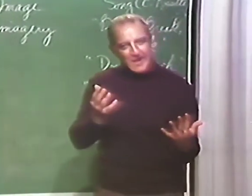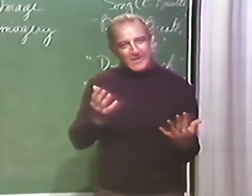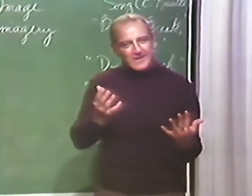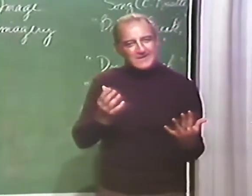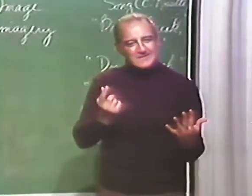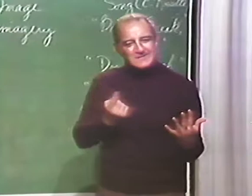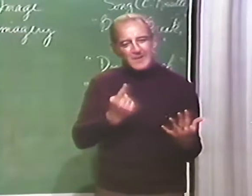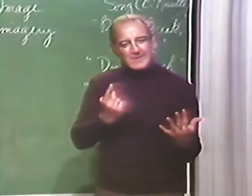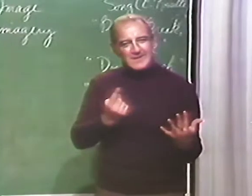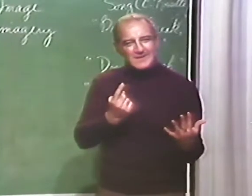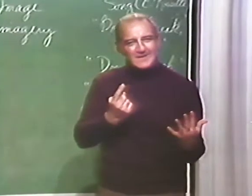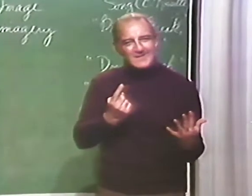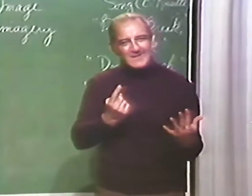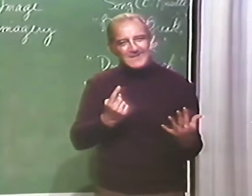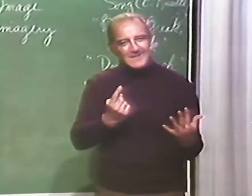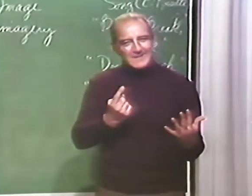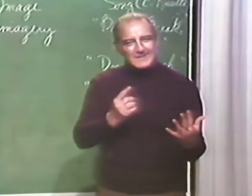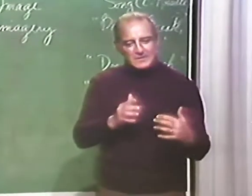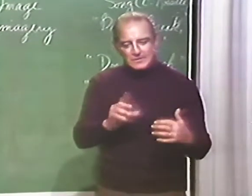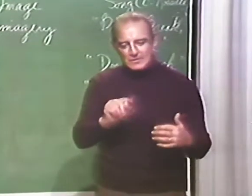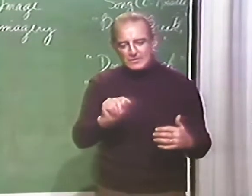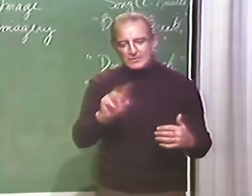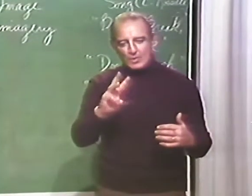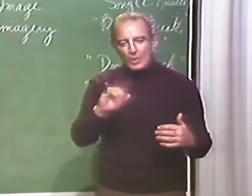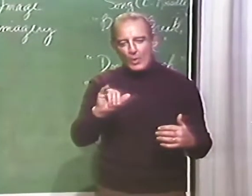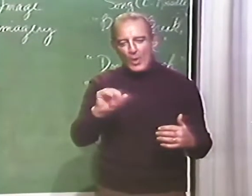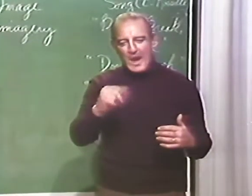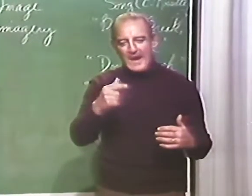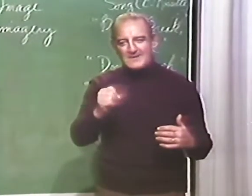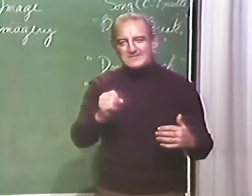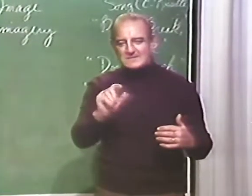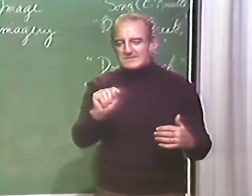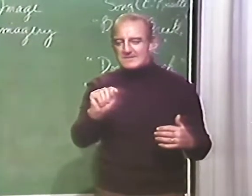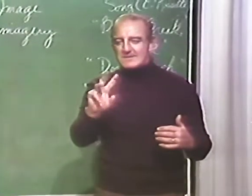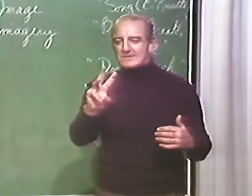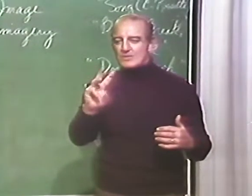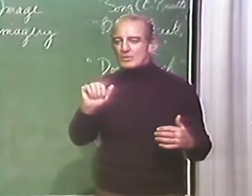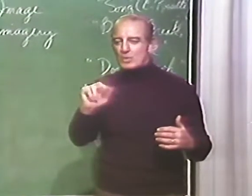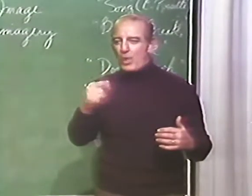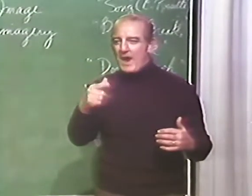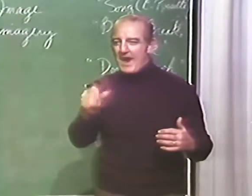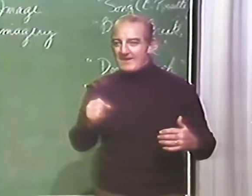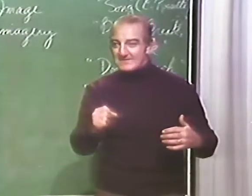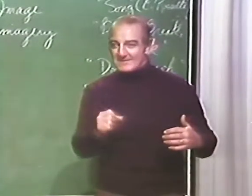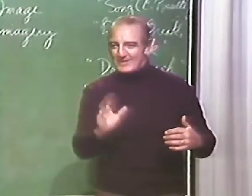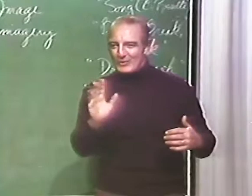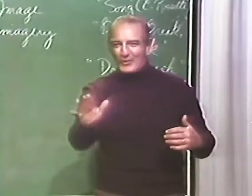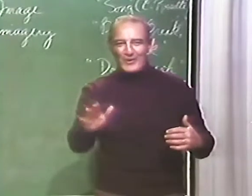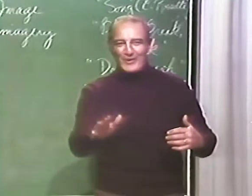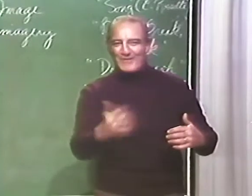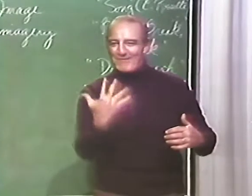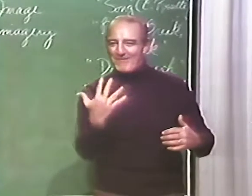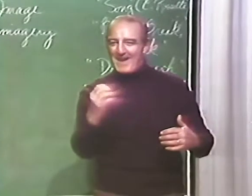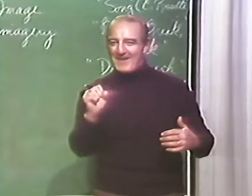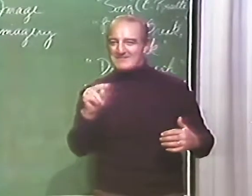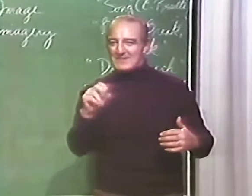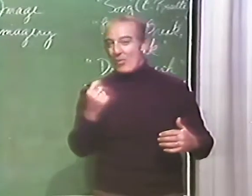YET SOMETHING TWANGS YOUR 5 SENS--